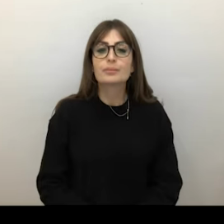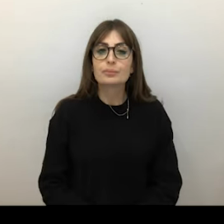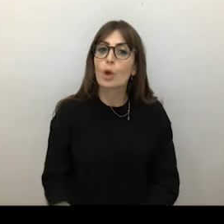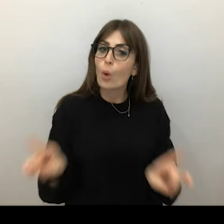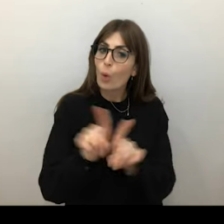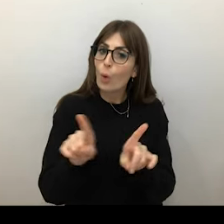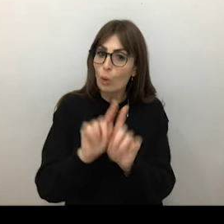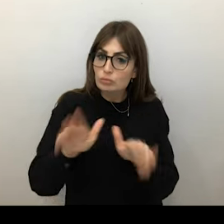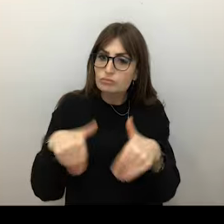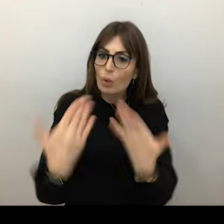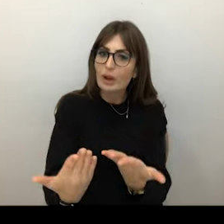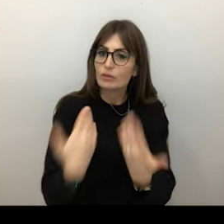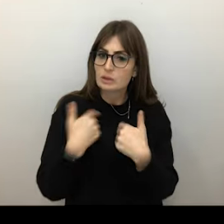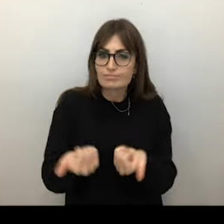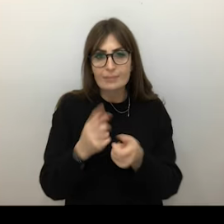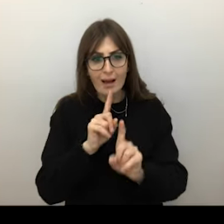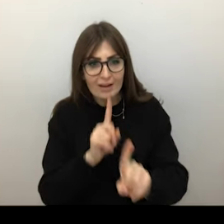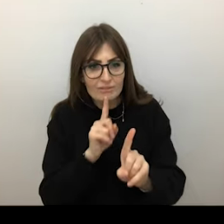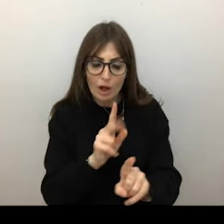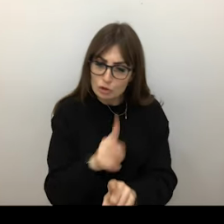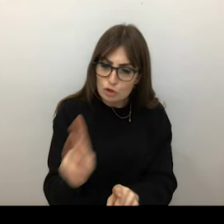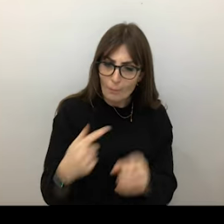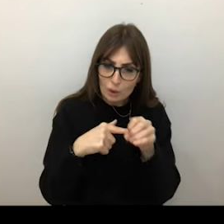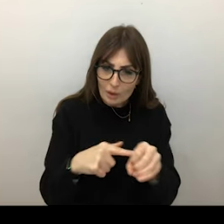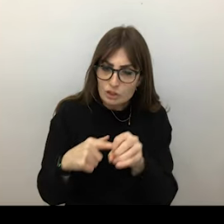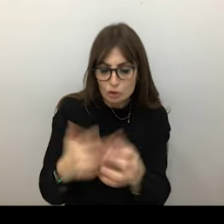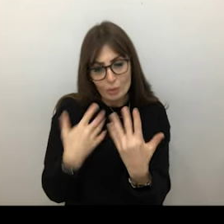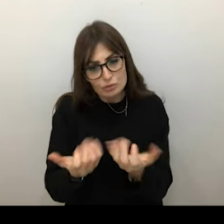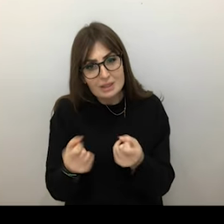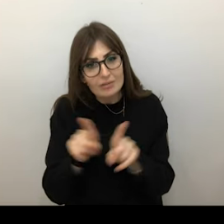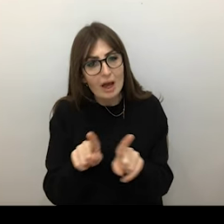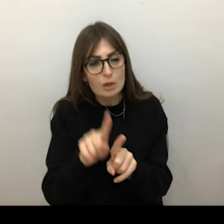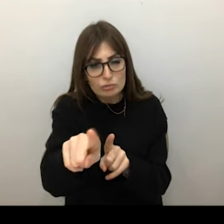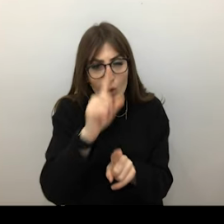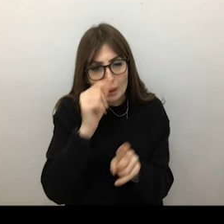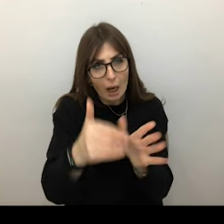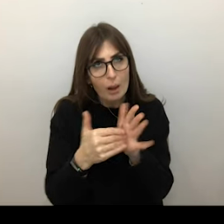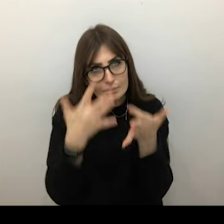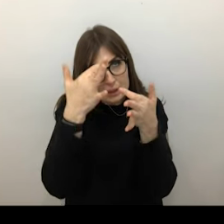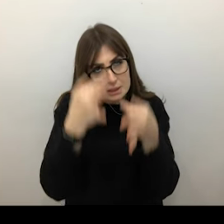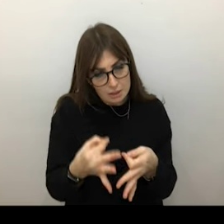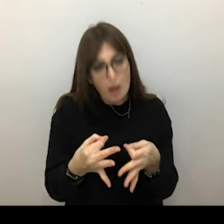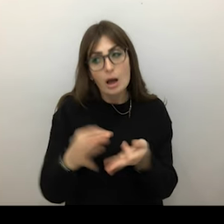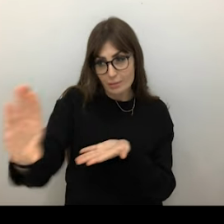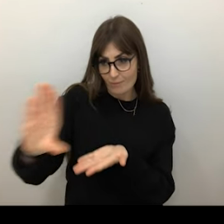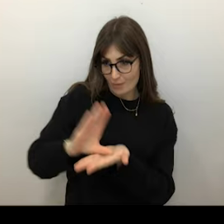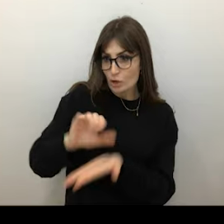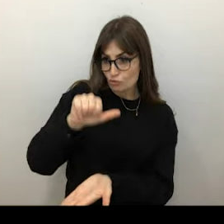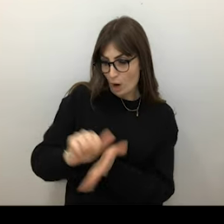We'll also share some practical advice on common questions that we receive to help you decide whether the fund is the right